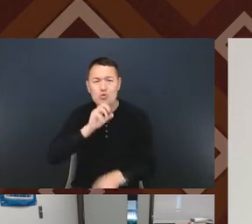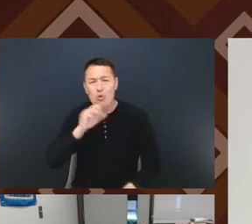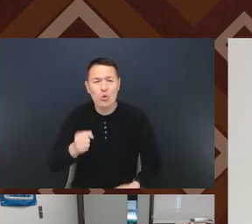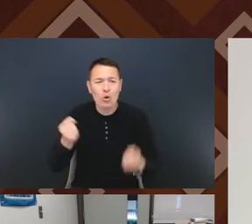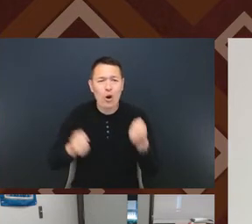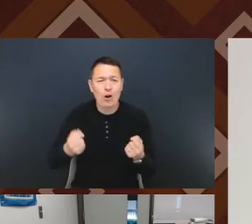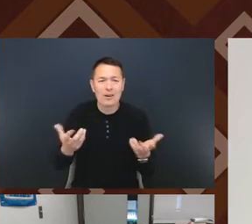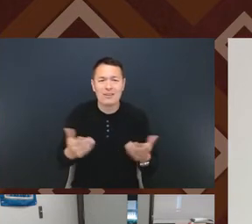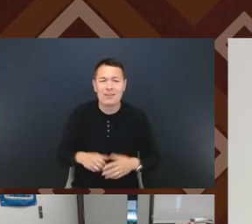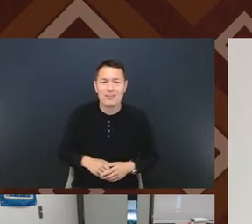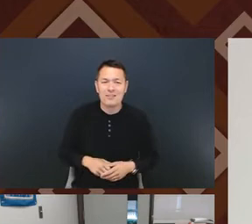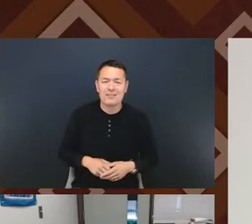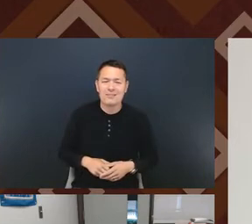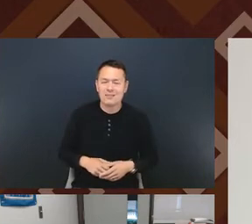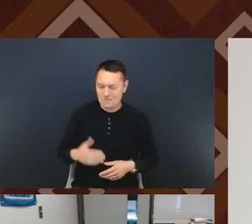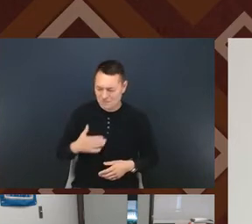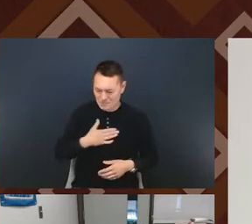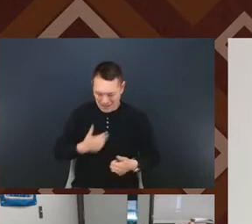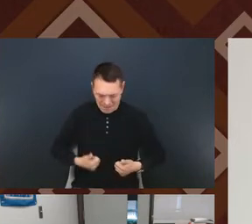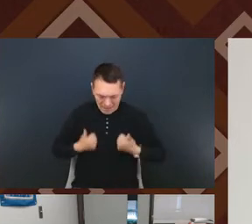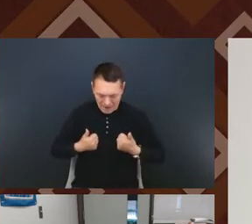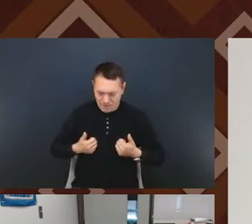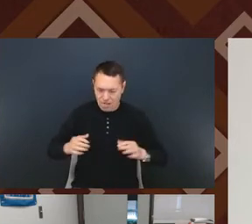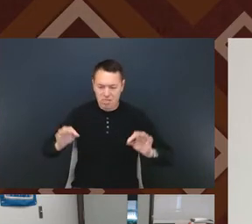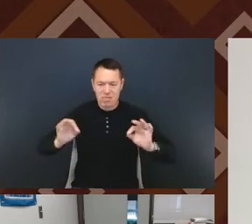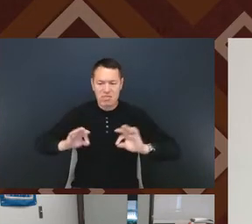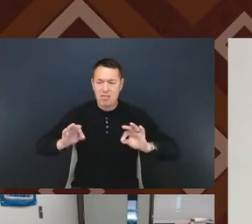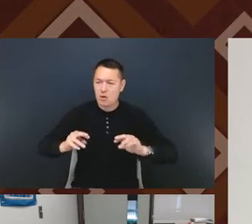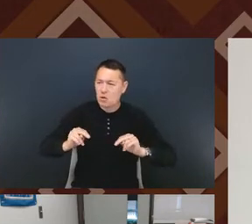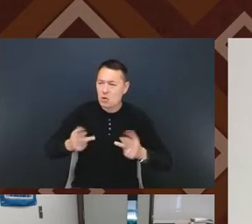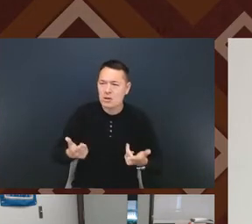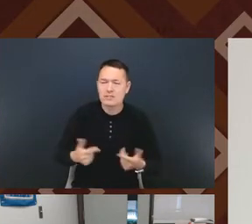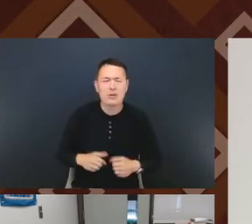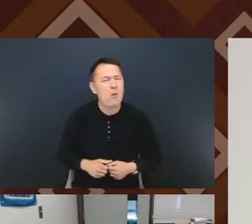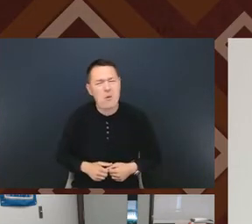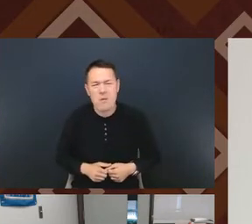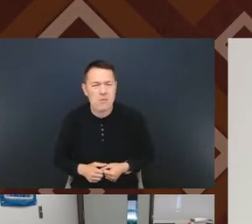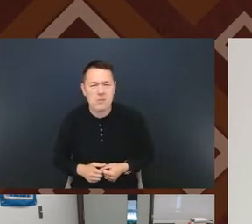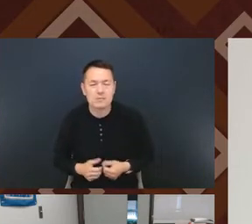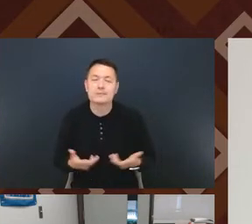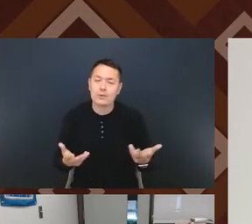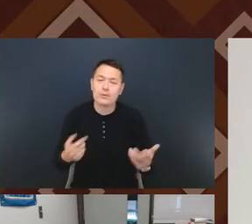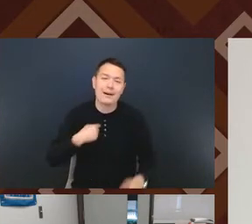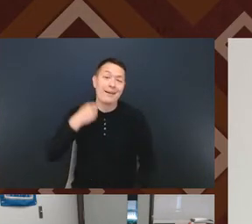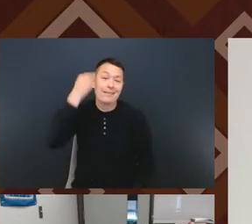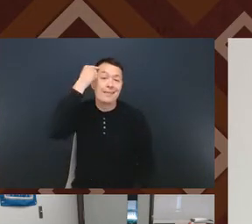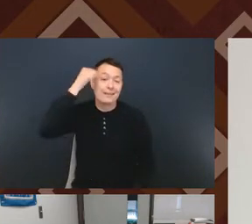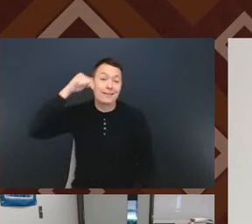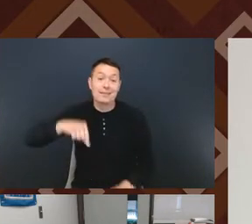You're not worth much so I think this case really made Asians